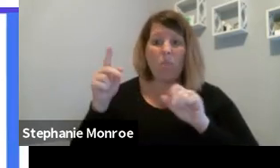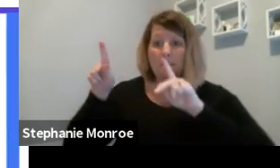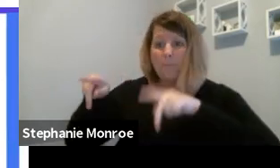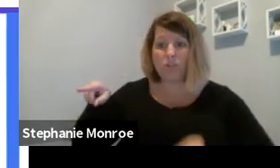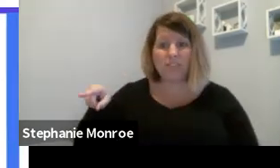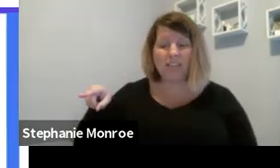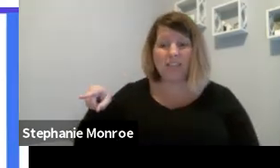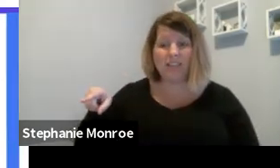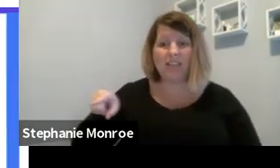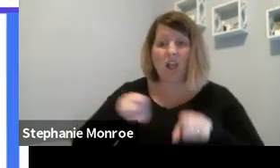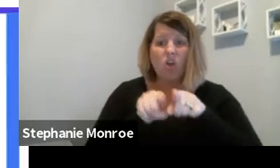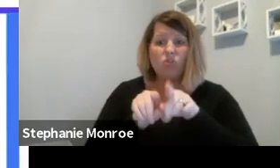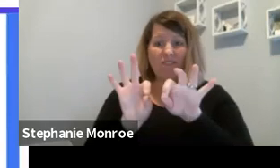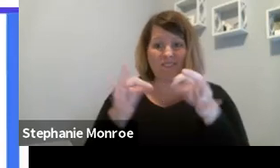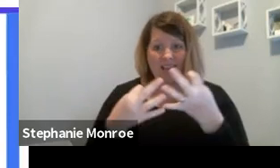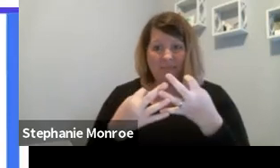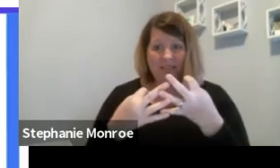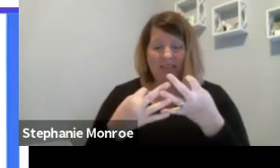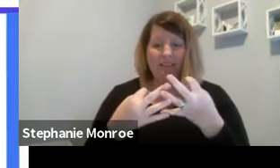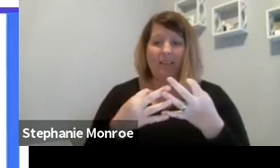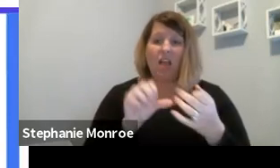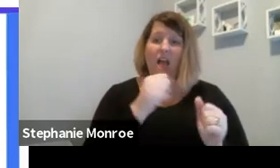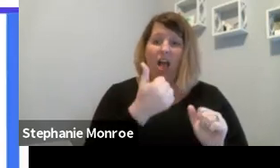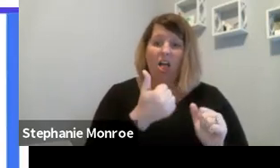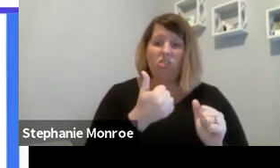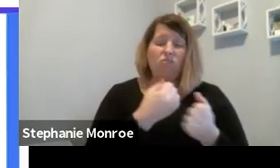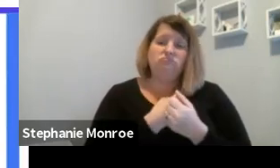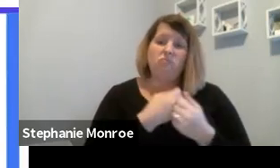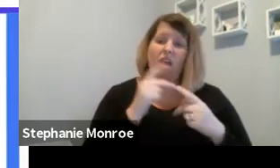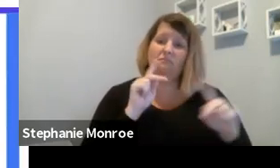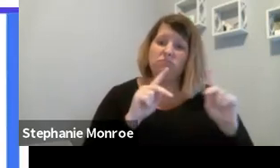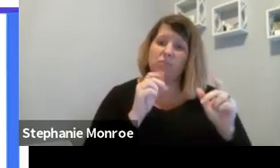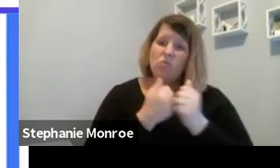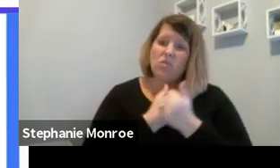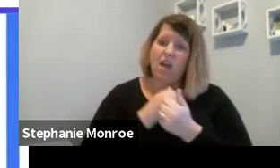but the family, other loved ones, and communities at whole.